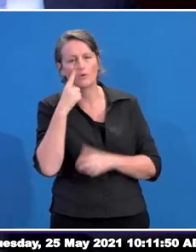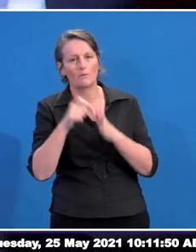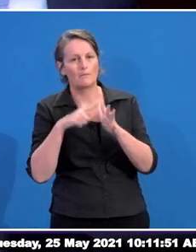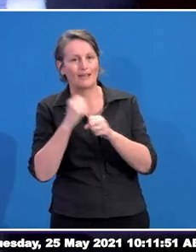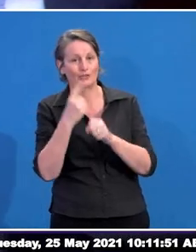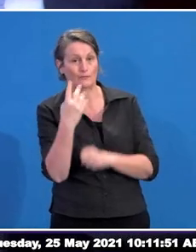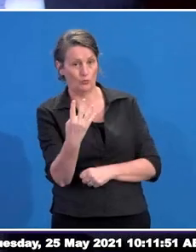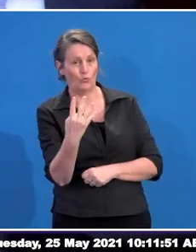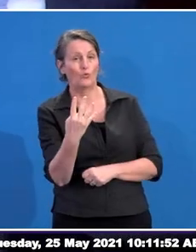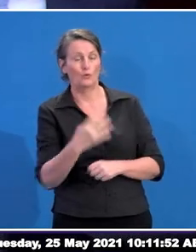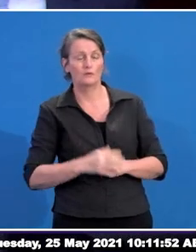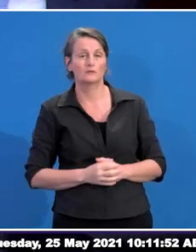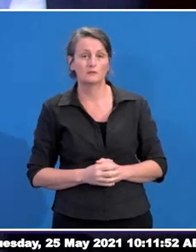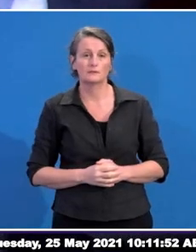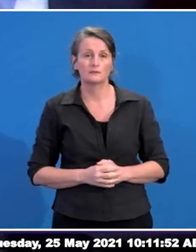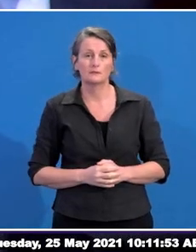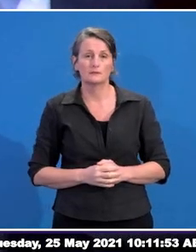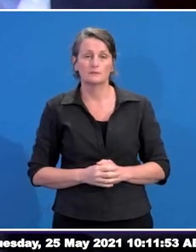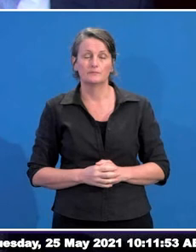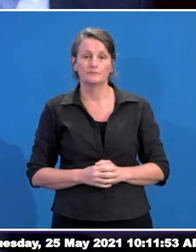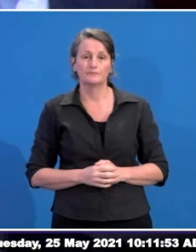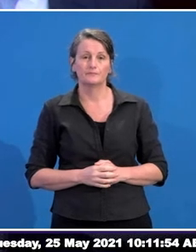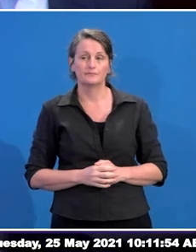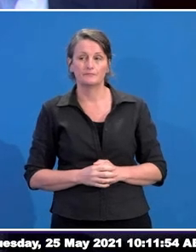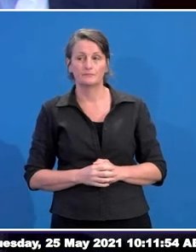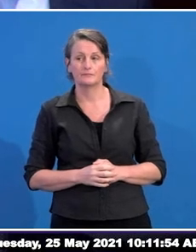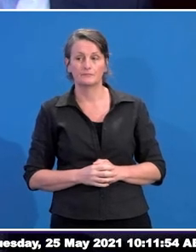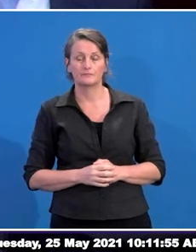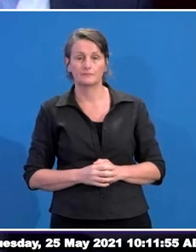Yap. Alright. So, following the context,